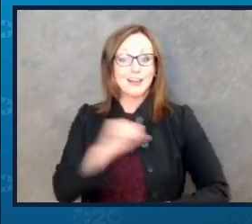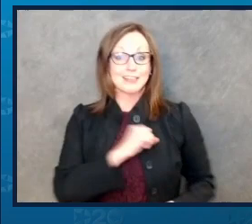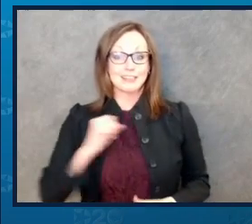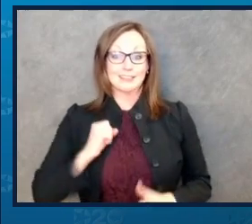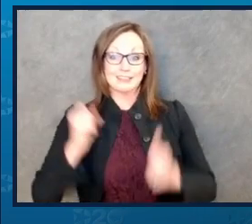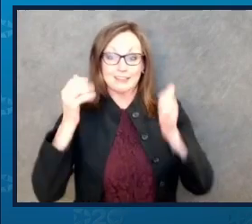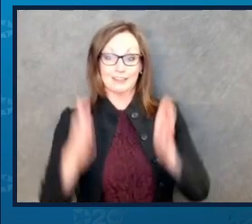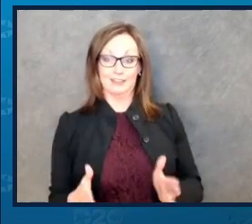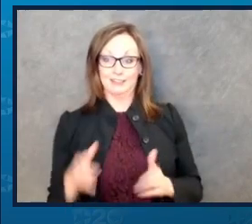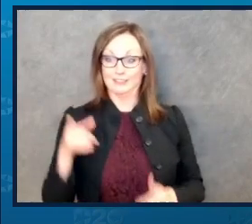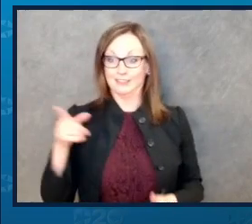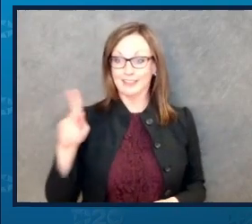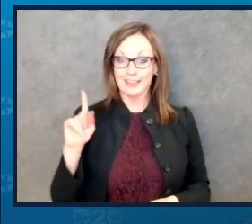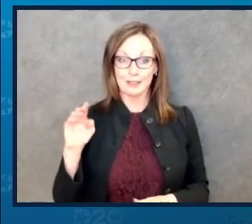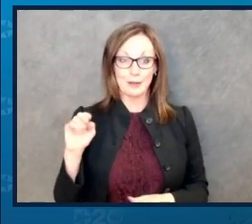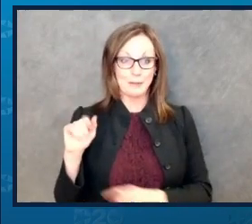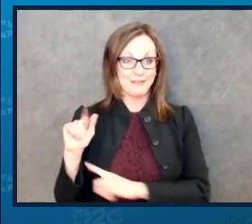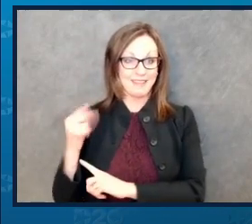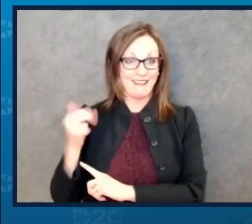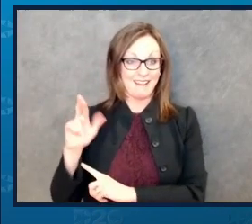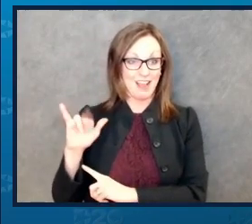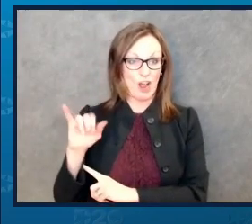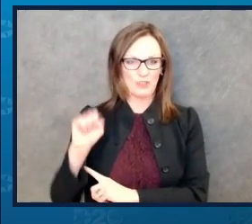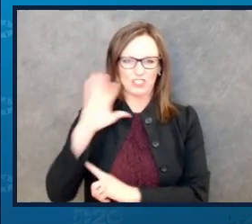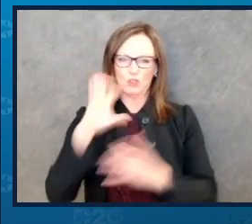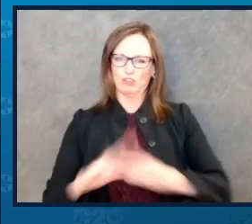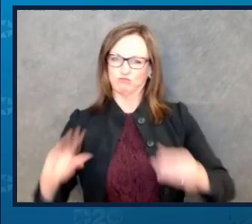PROMISE.